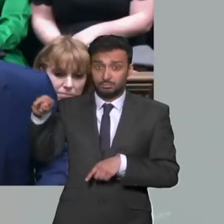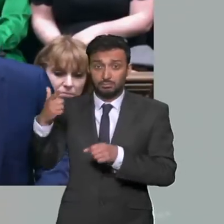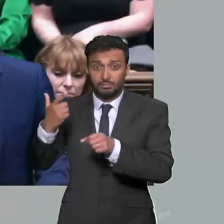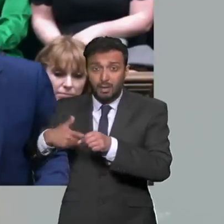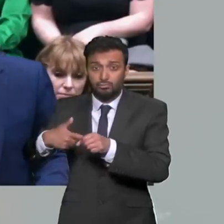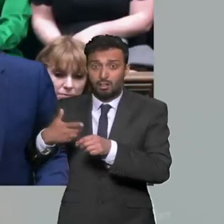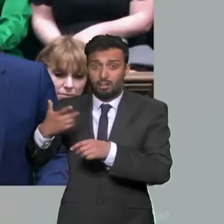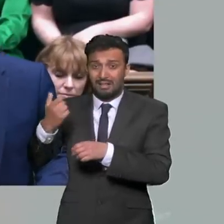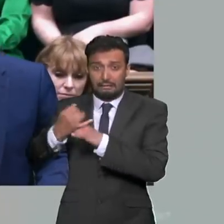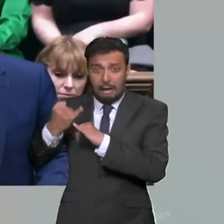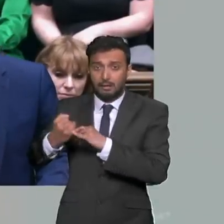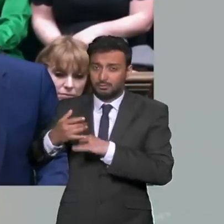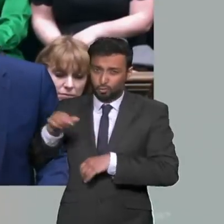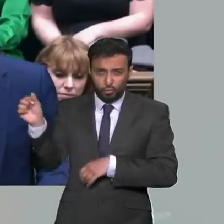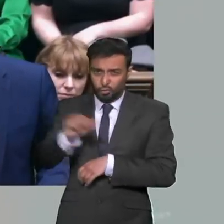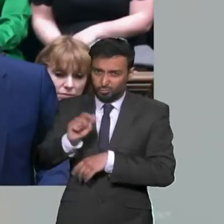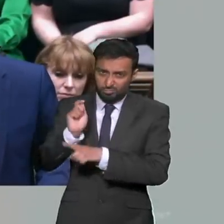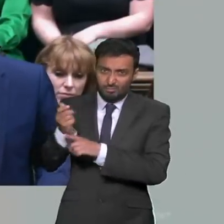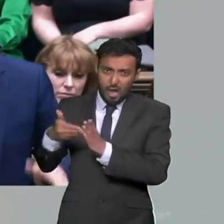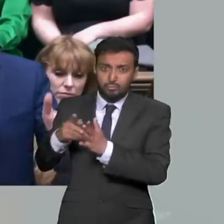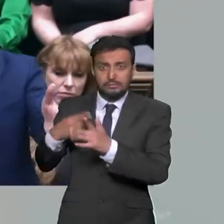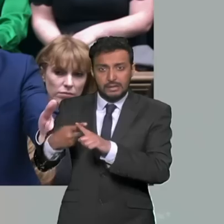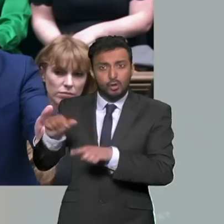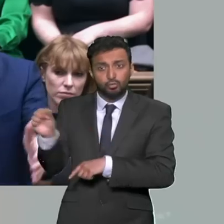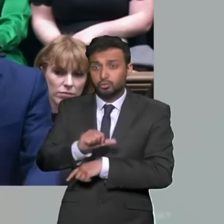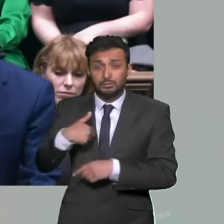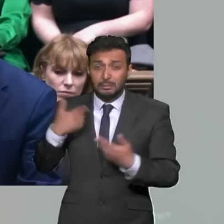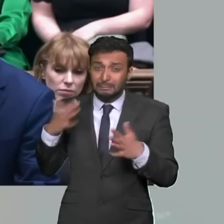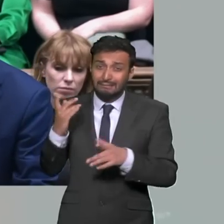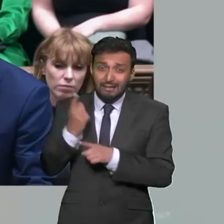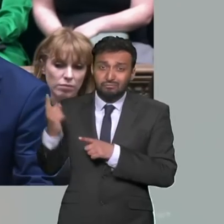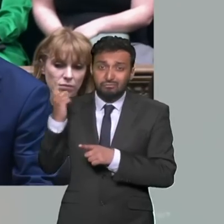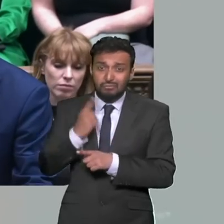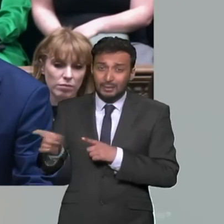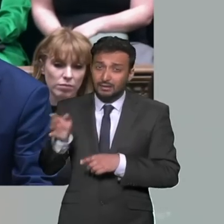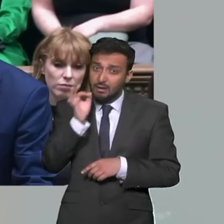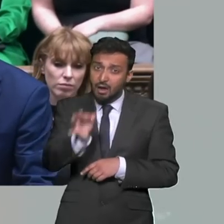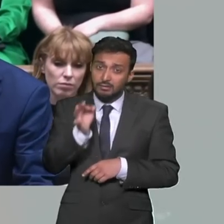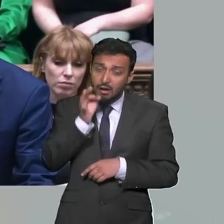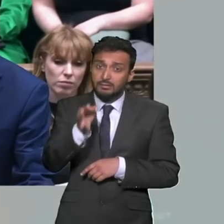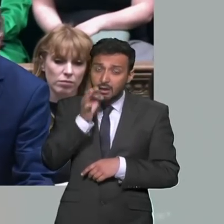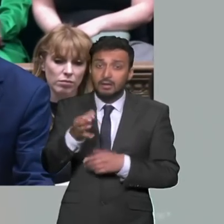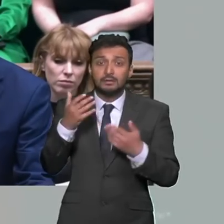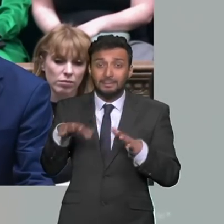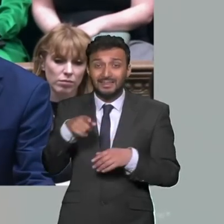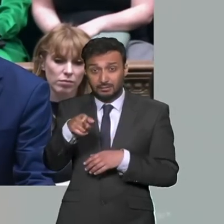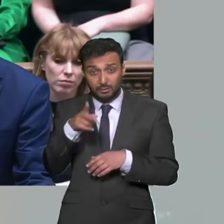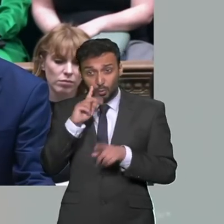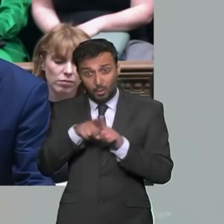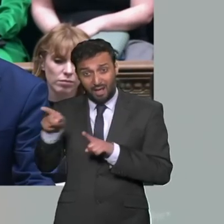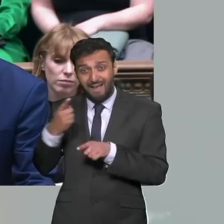I have raised it week in, week out, and every week he has a new reason for not doing it.